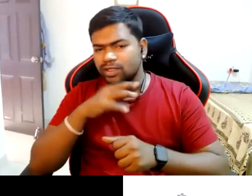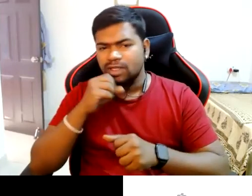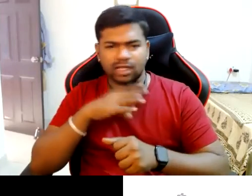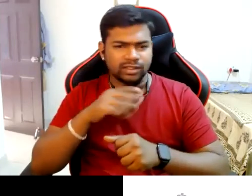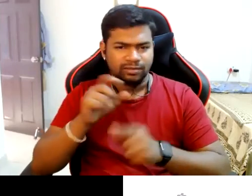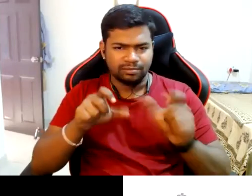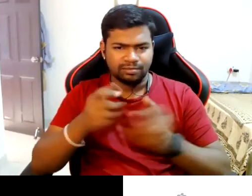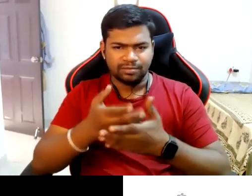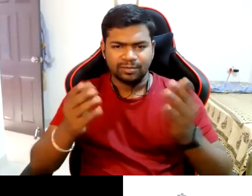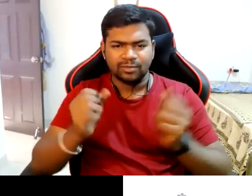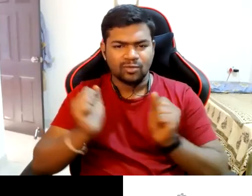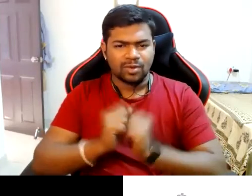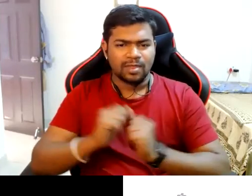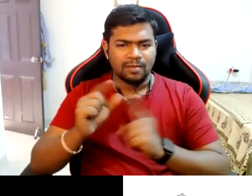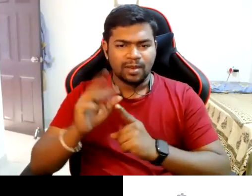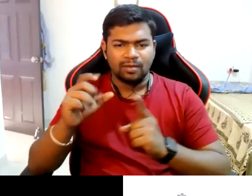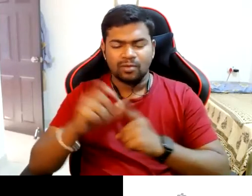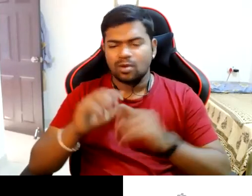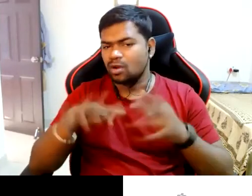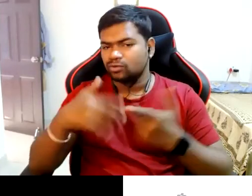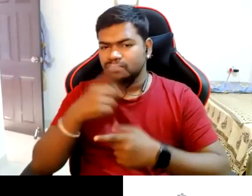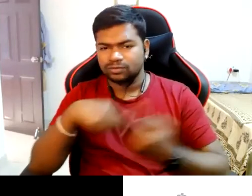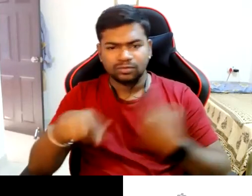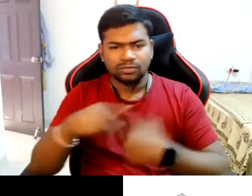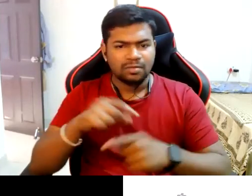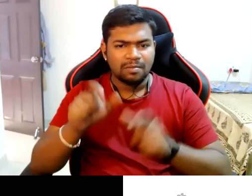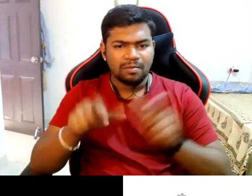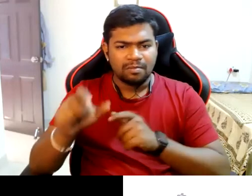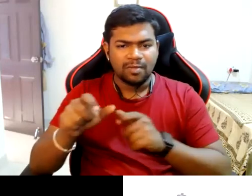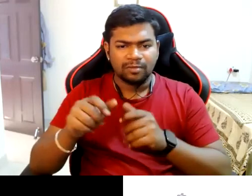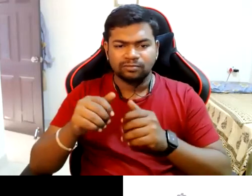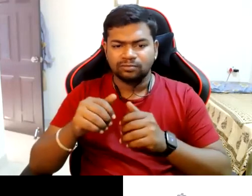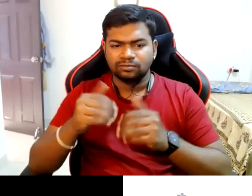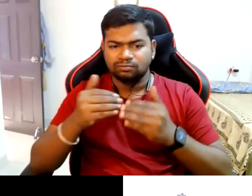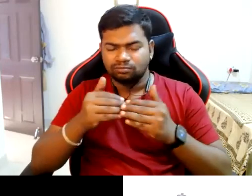up with disability that how should they cope because I have seen?